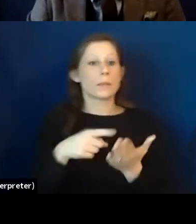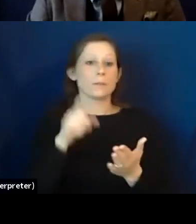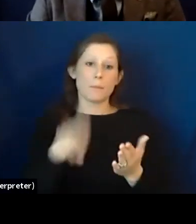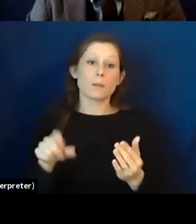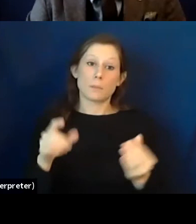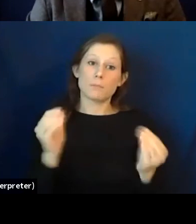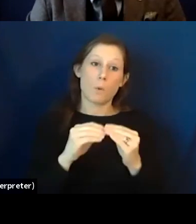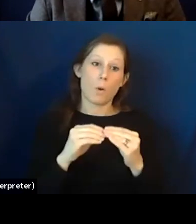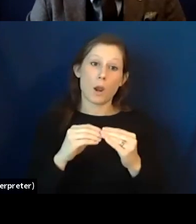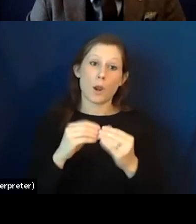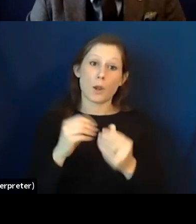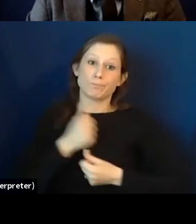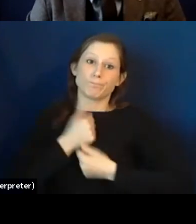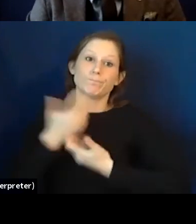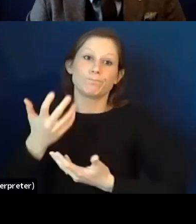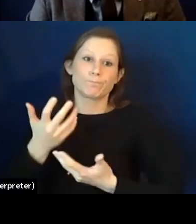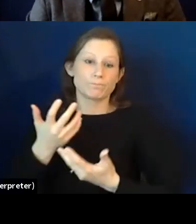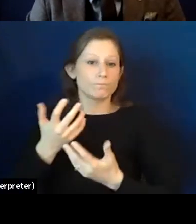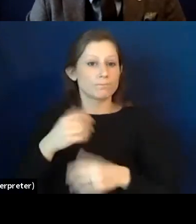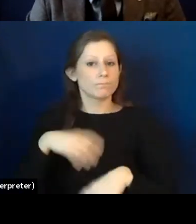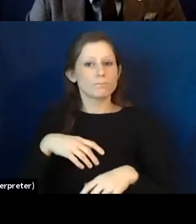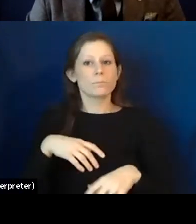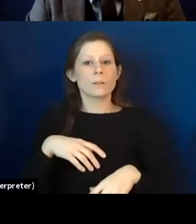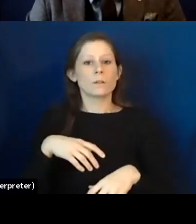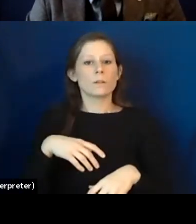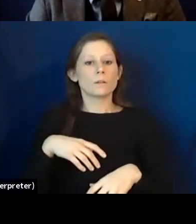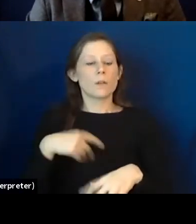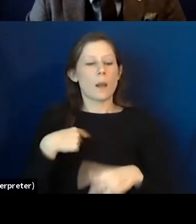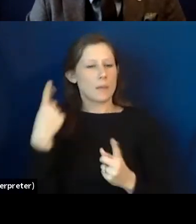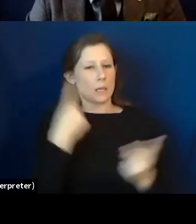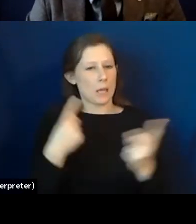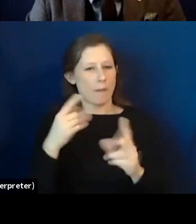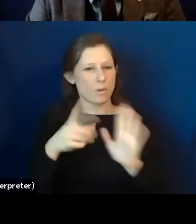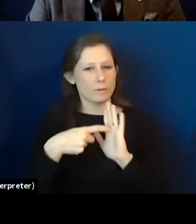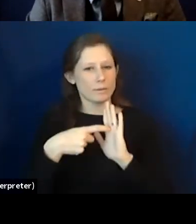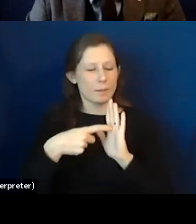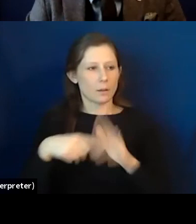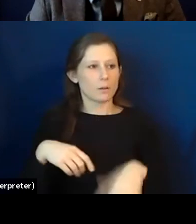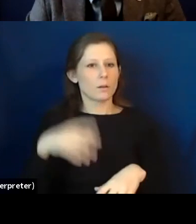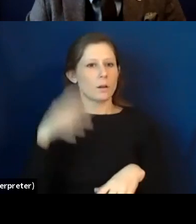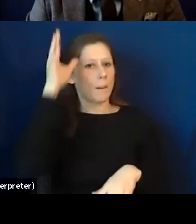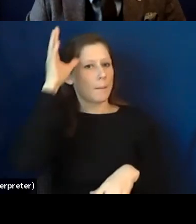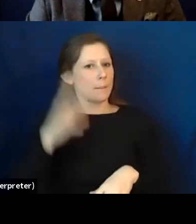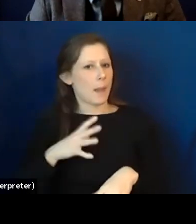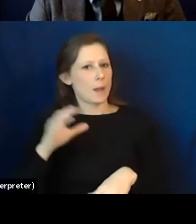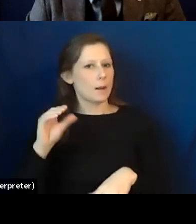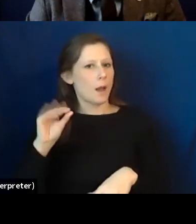in a variety of ways i'm thinking of the um the manifesto that was written last summer